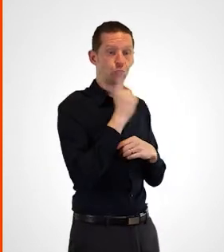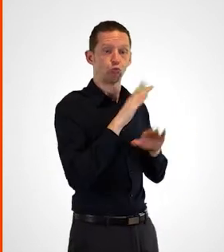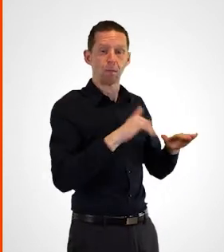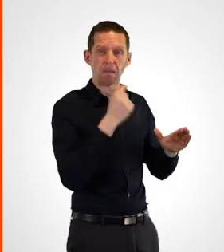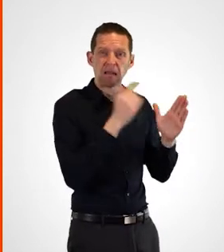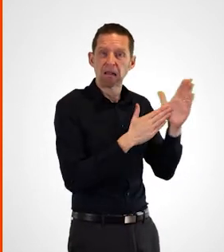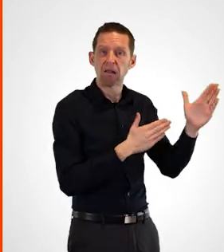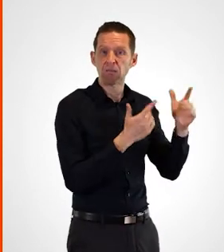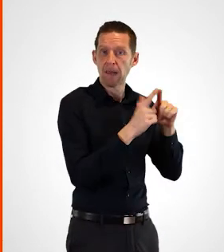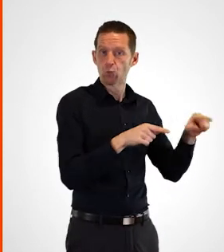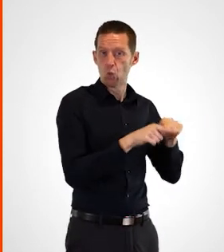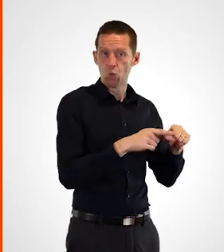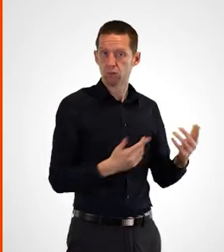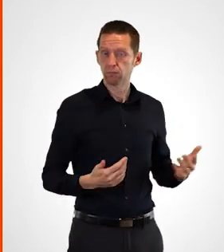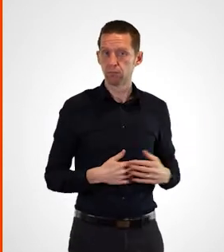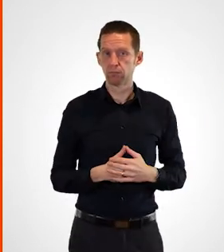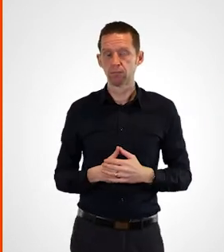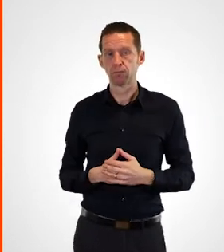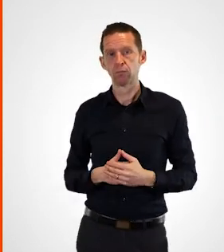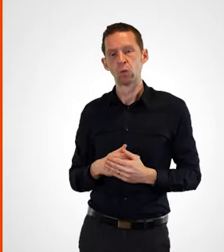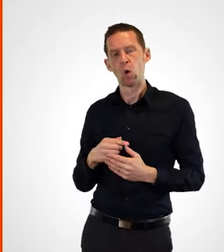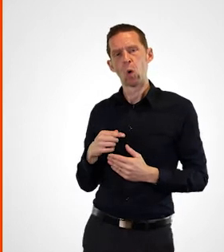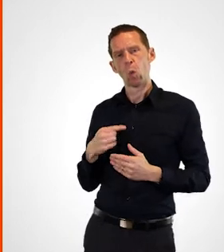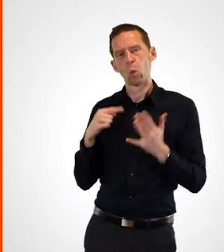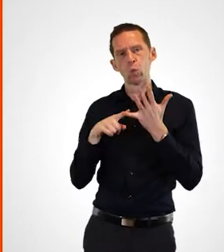So we also use that as a literature base as well,